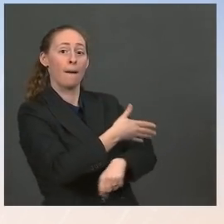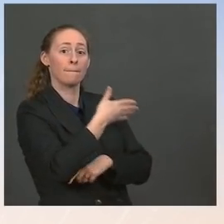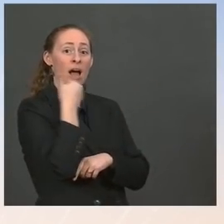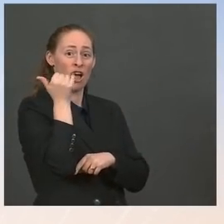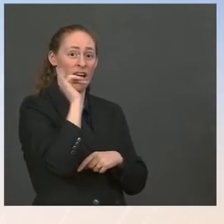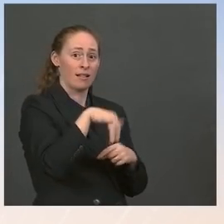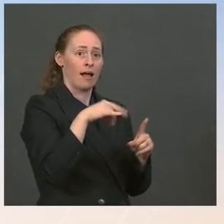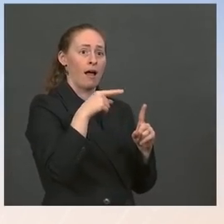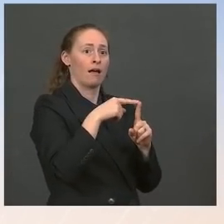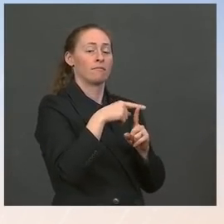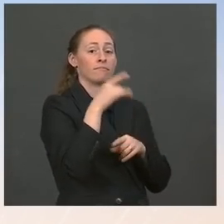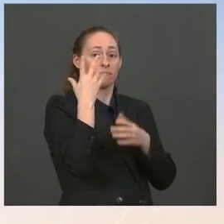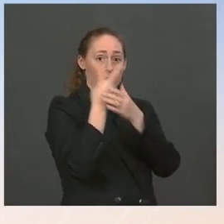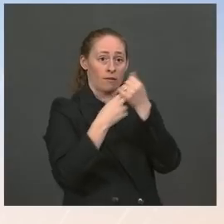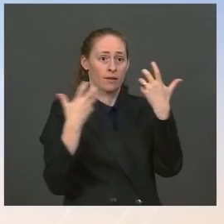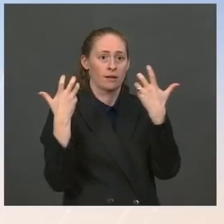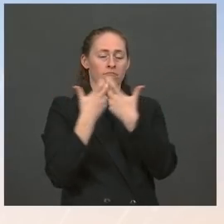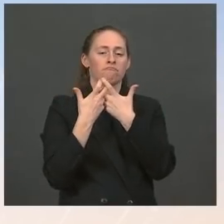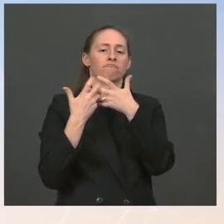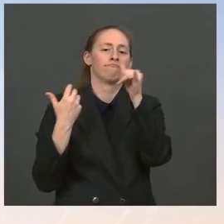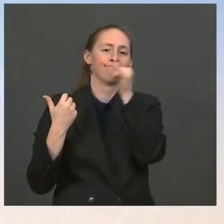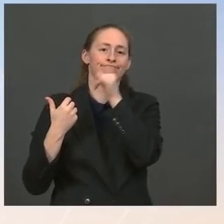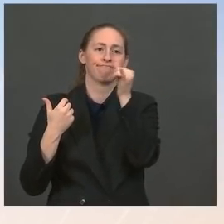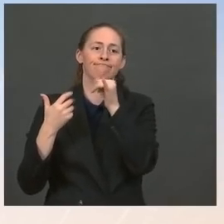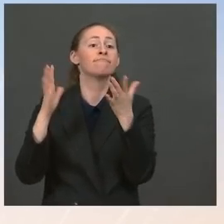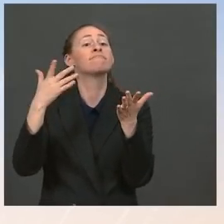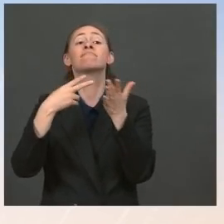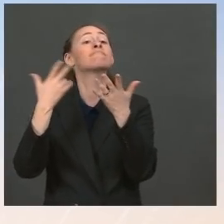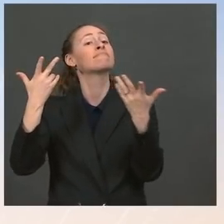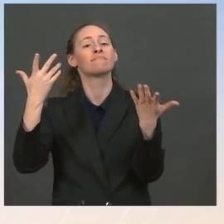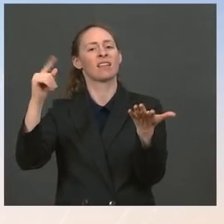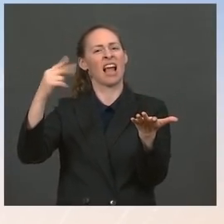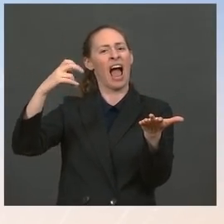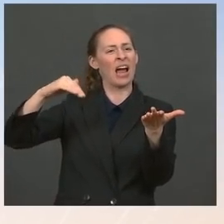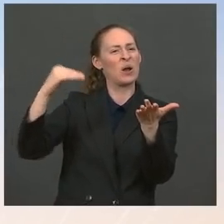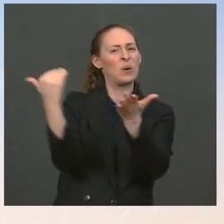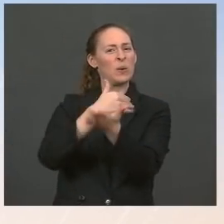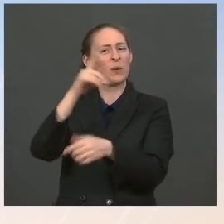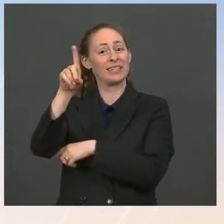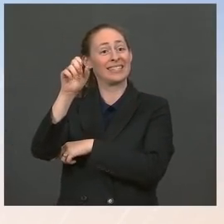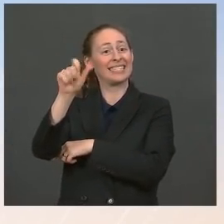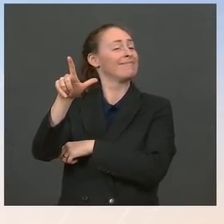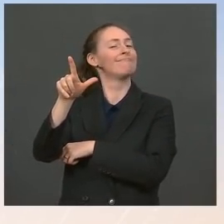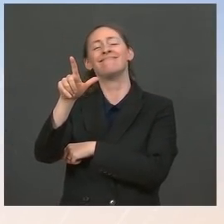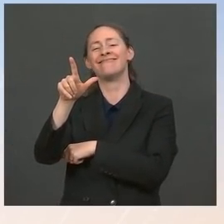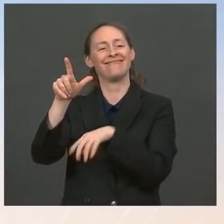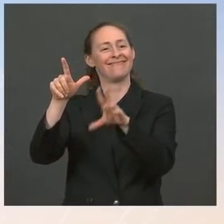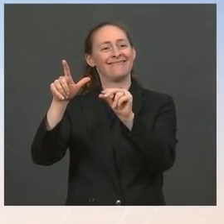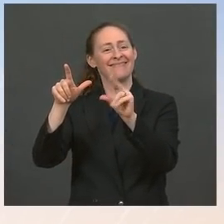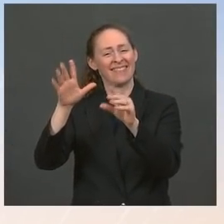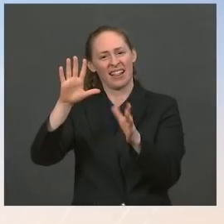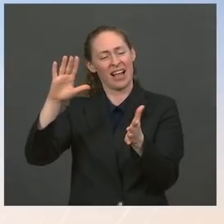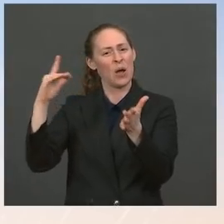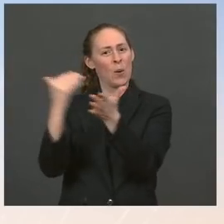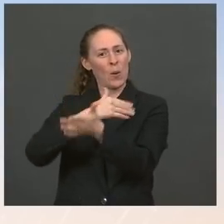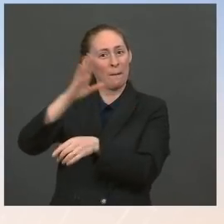an answer to the New Deal or the Square Deal before that -- they're going to create a generation of good, union jobs.